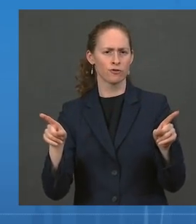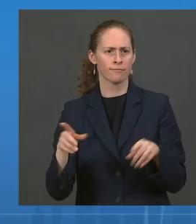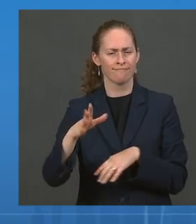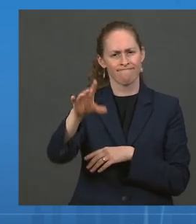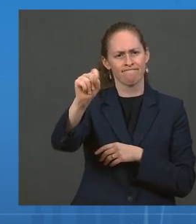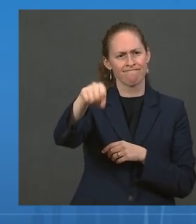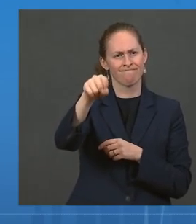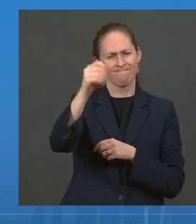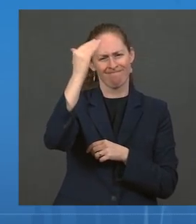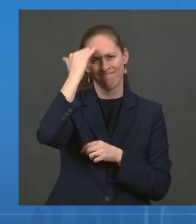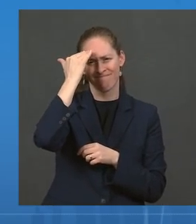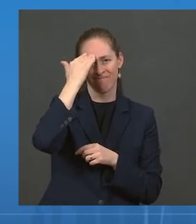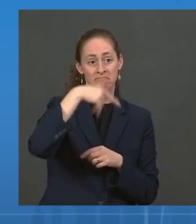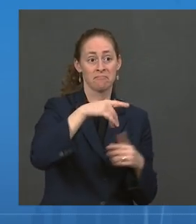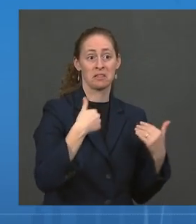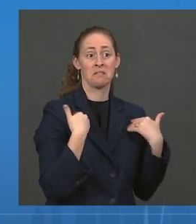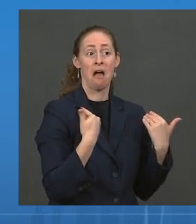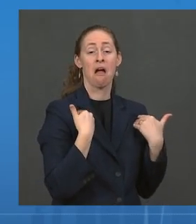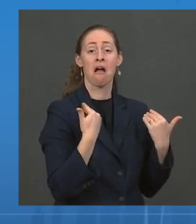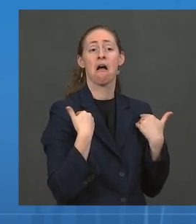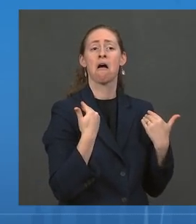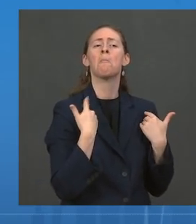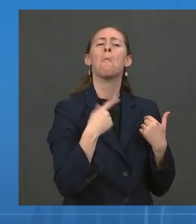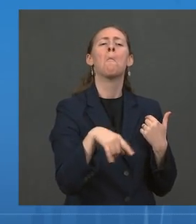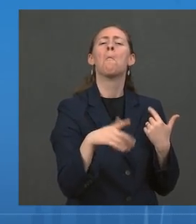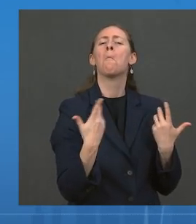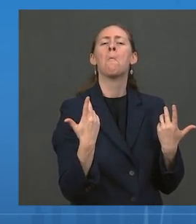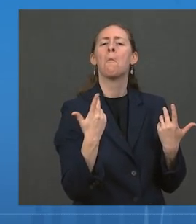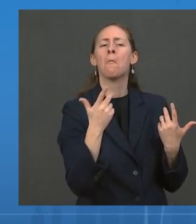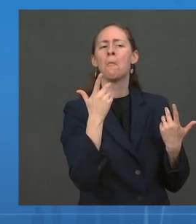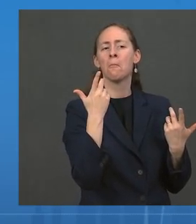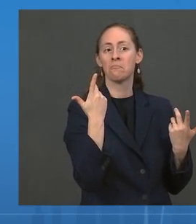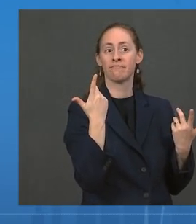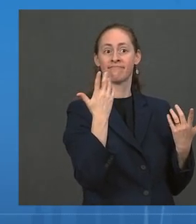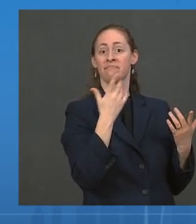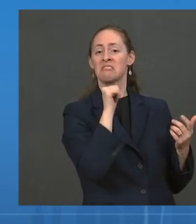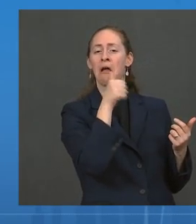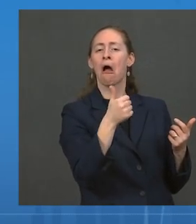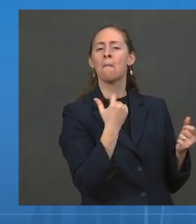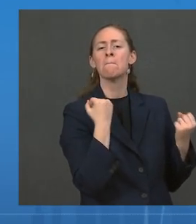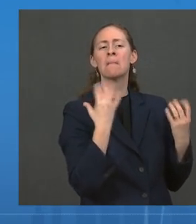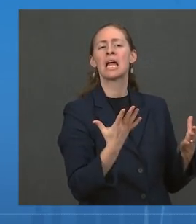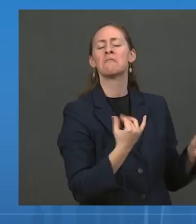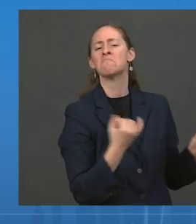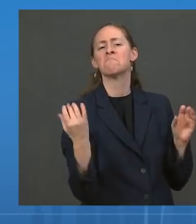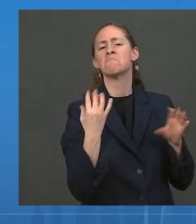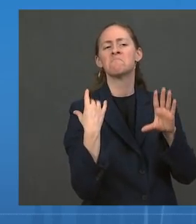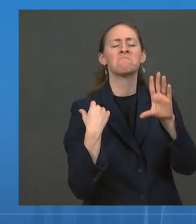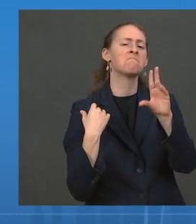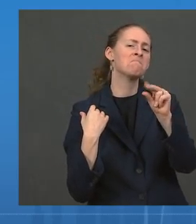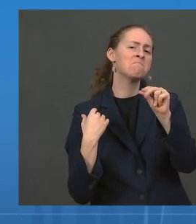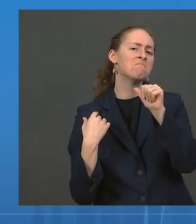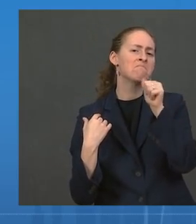of a likelihood of progressing to severe disease than elderly individuals and adults.